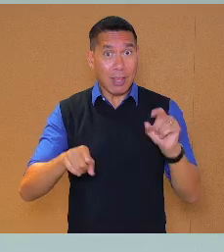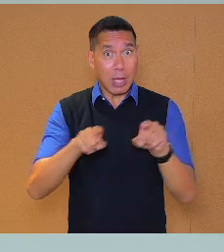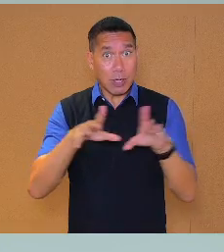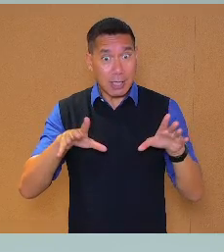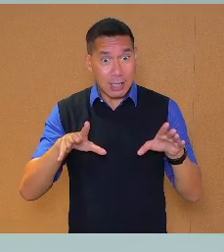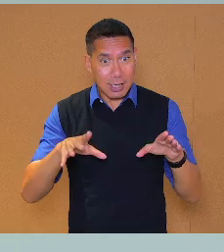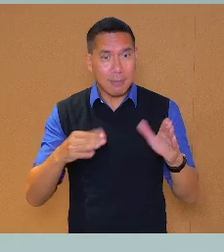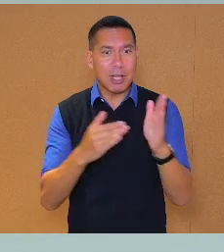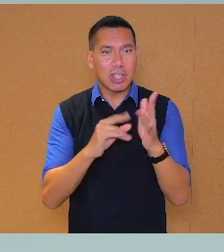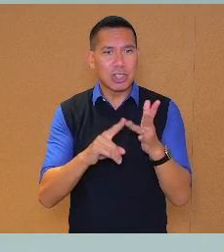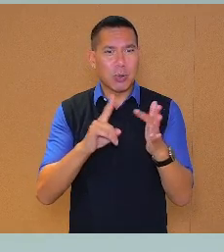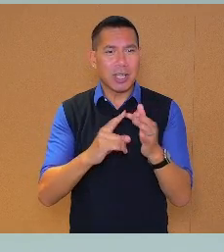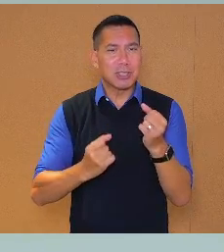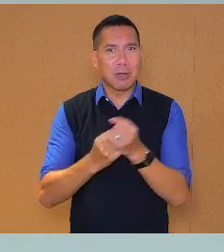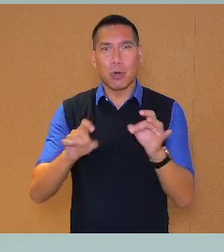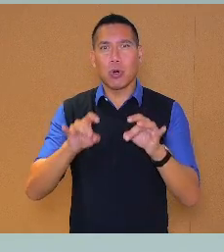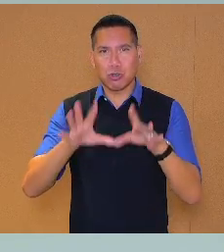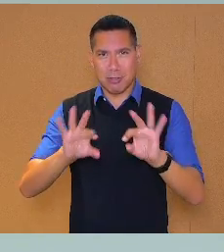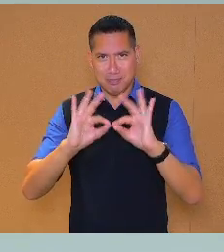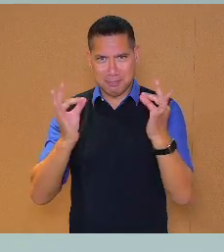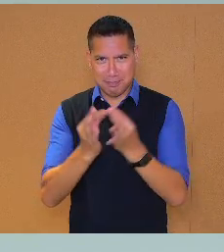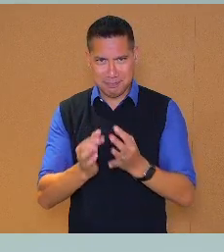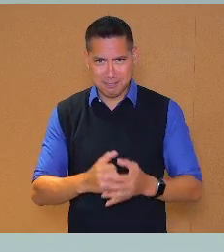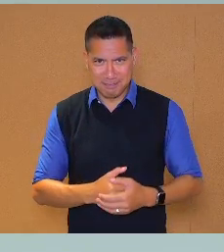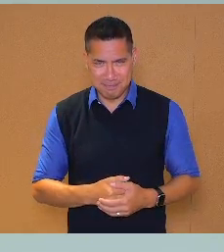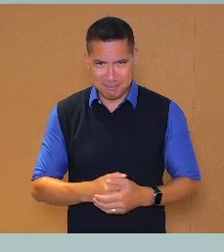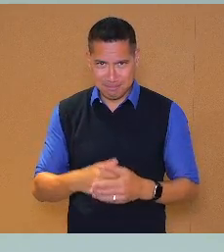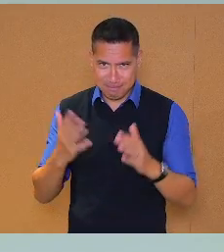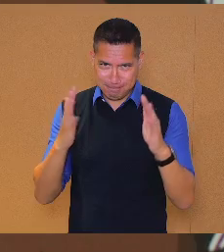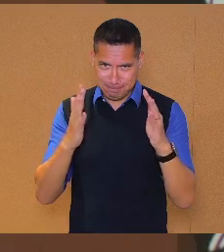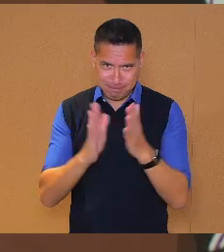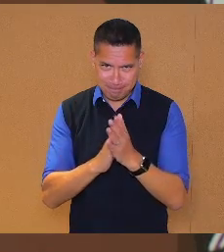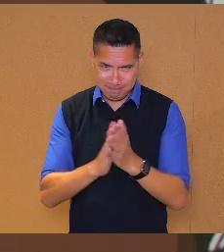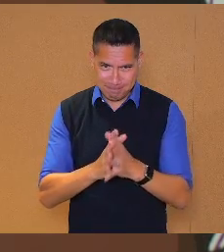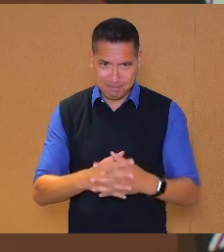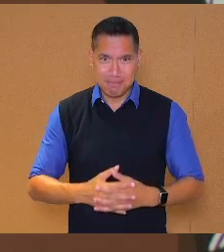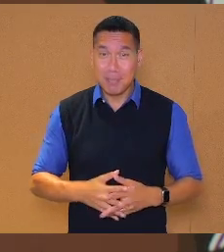Zoe Support Australia. >> Congratulations.